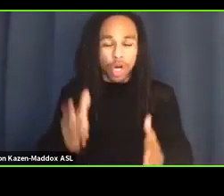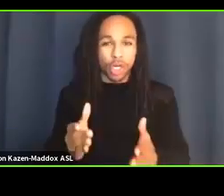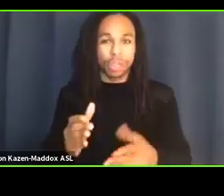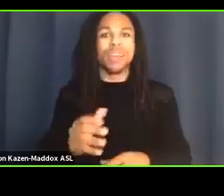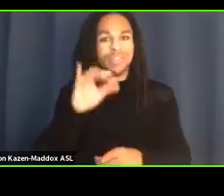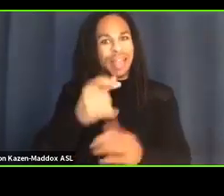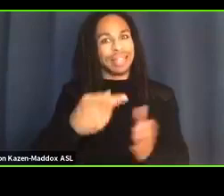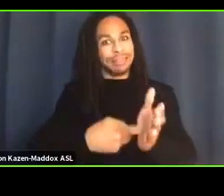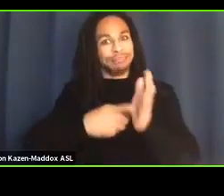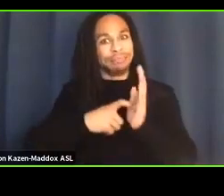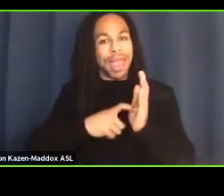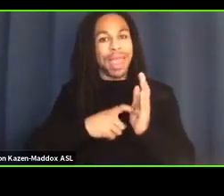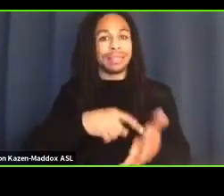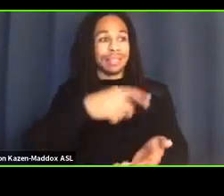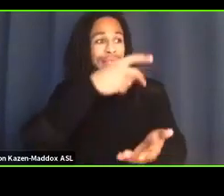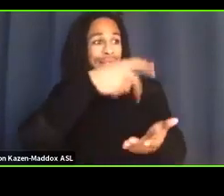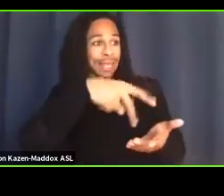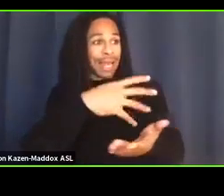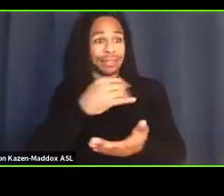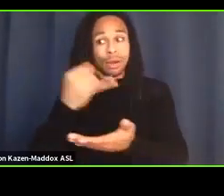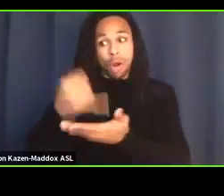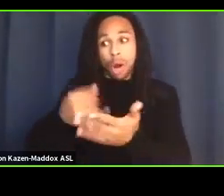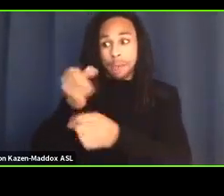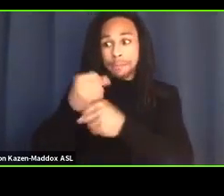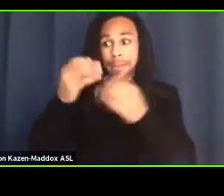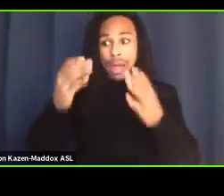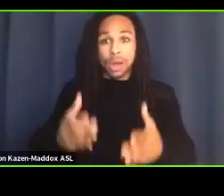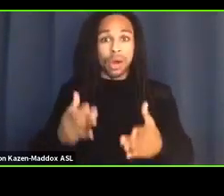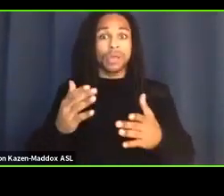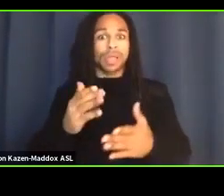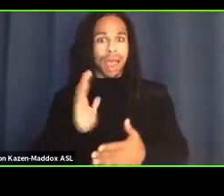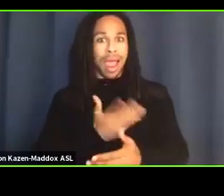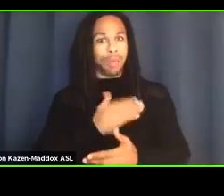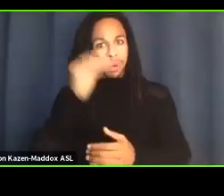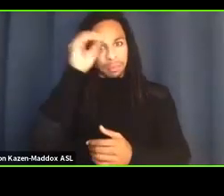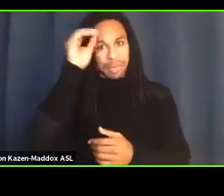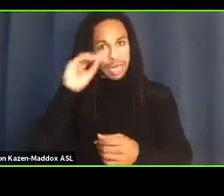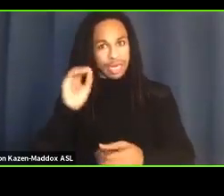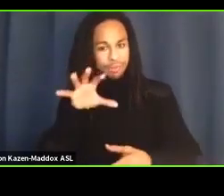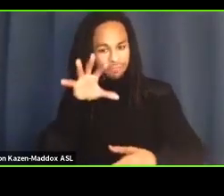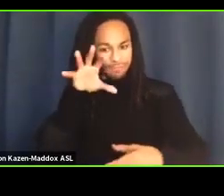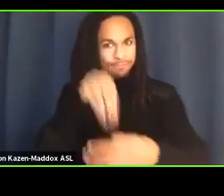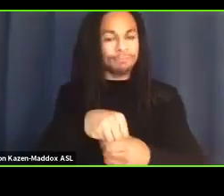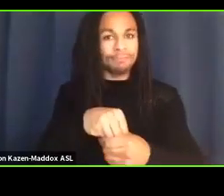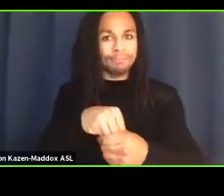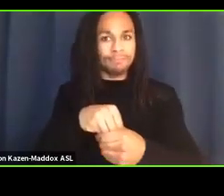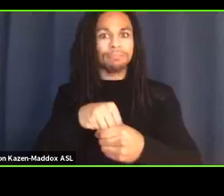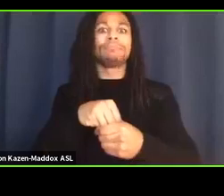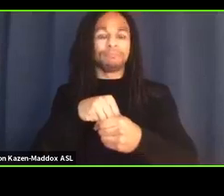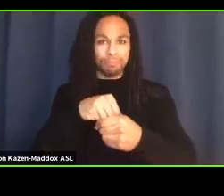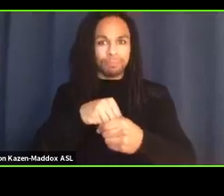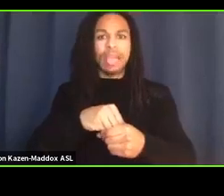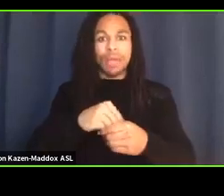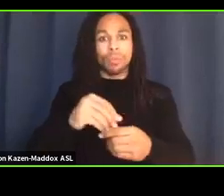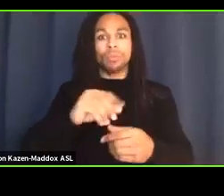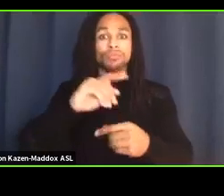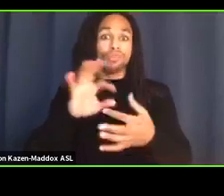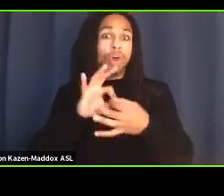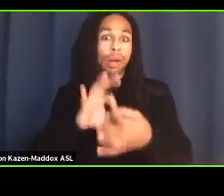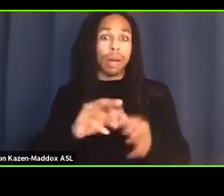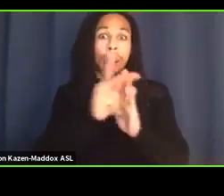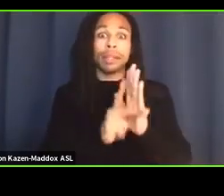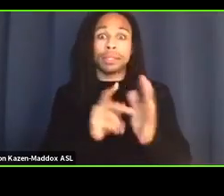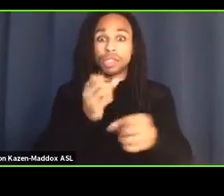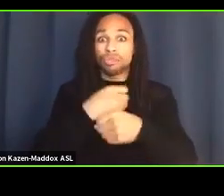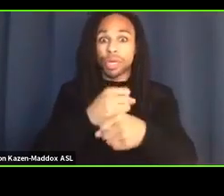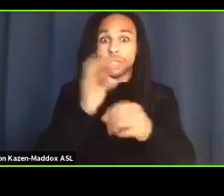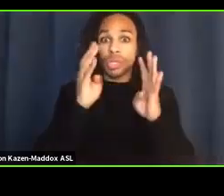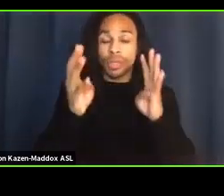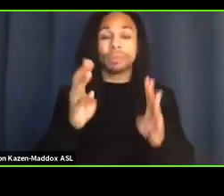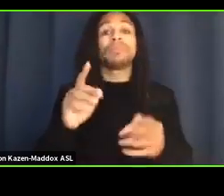in 2013, Dance/NYC works with Dance U.S.A. to drive local/national synergies. You can